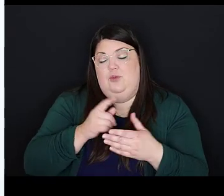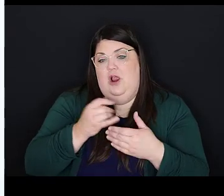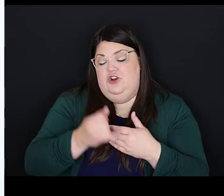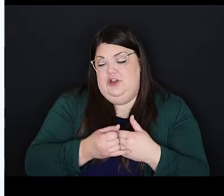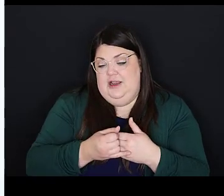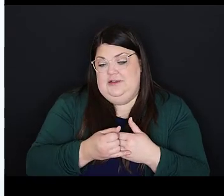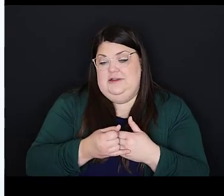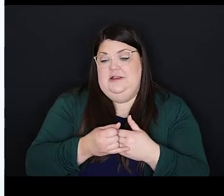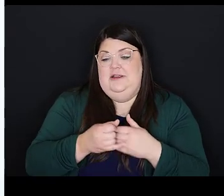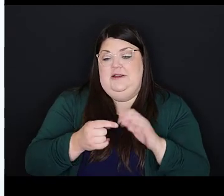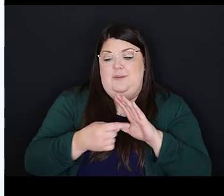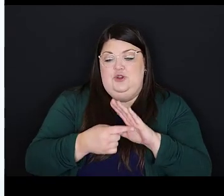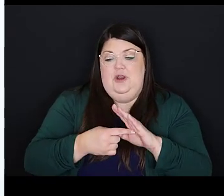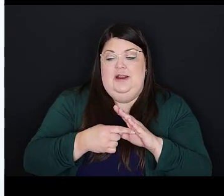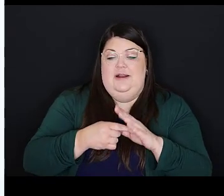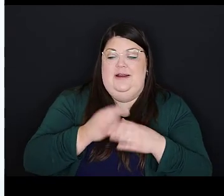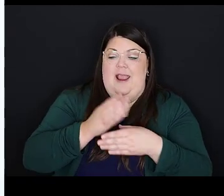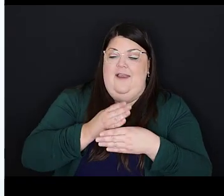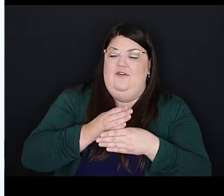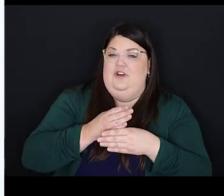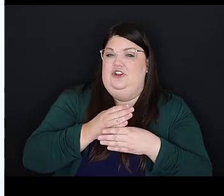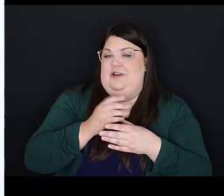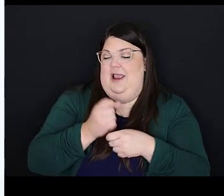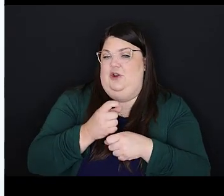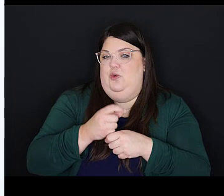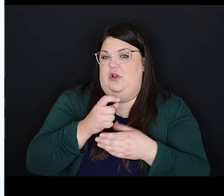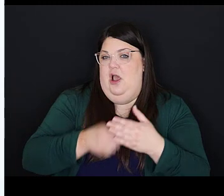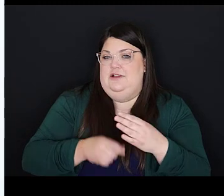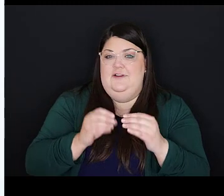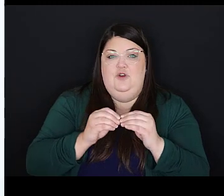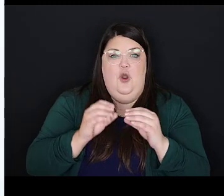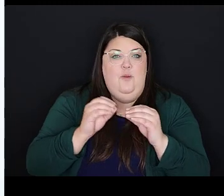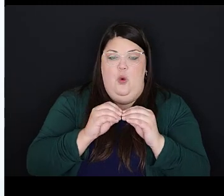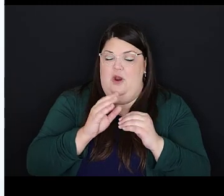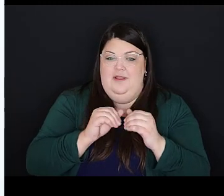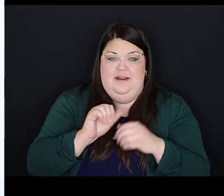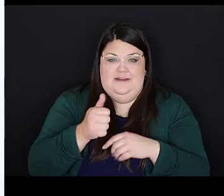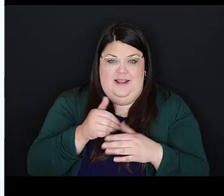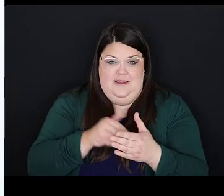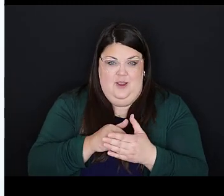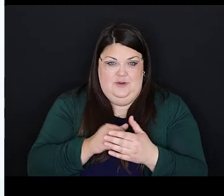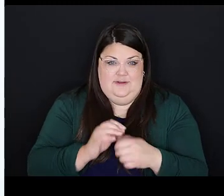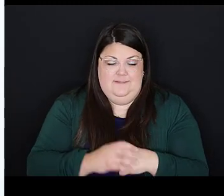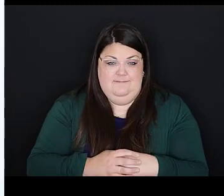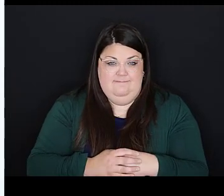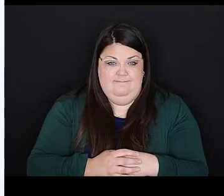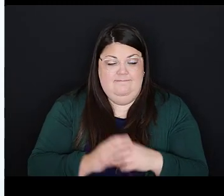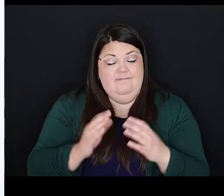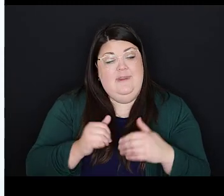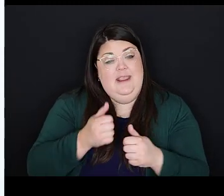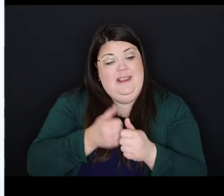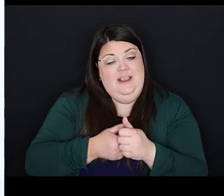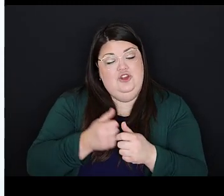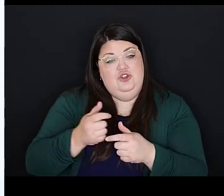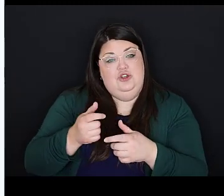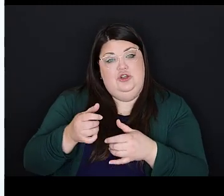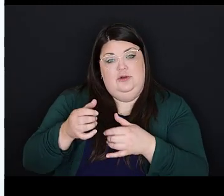per participant of no more than $10,000. Each grantee must annually report the data